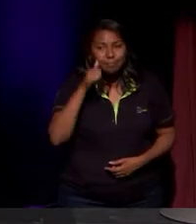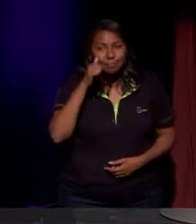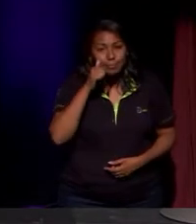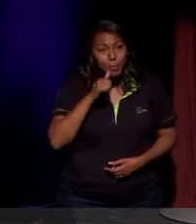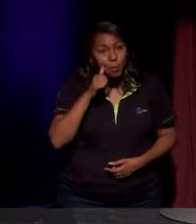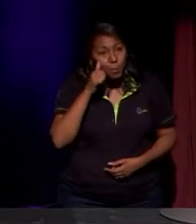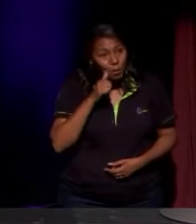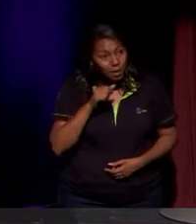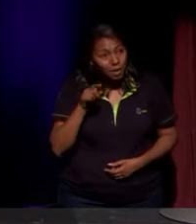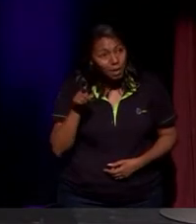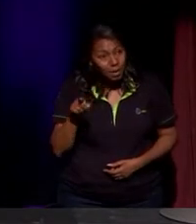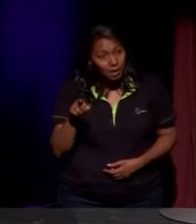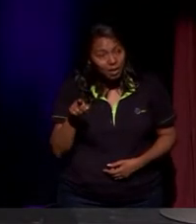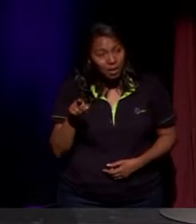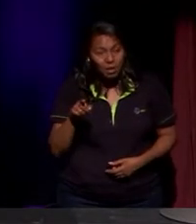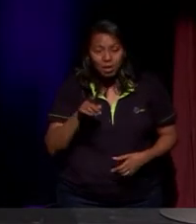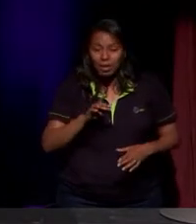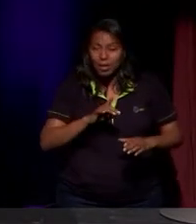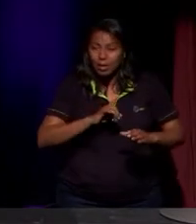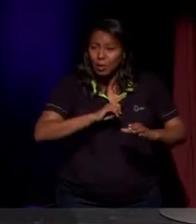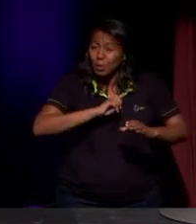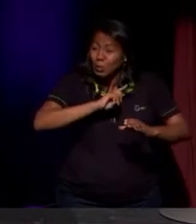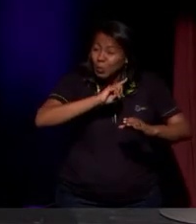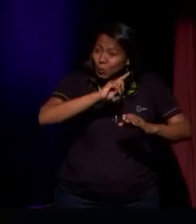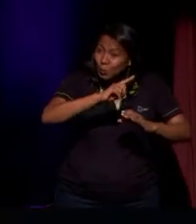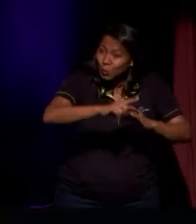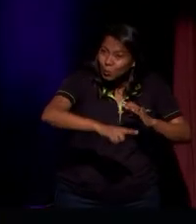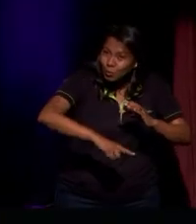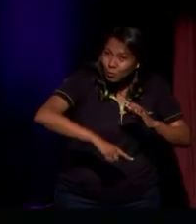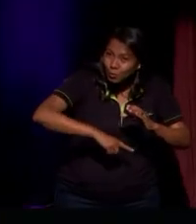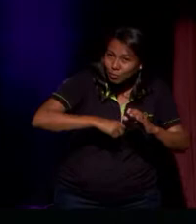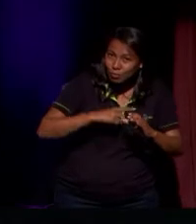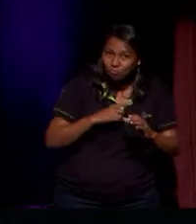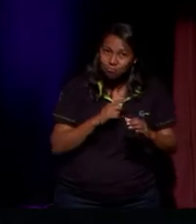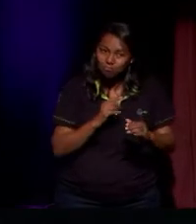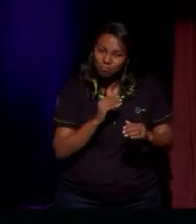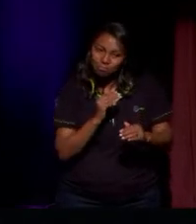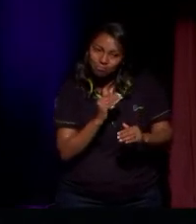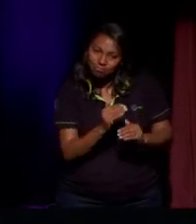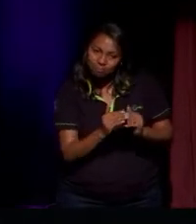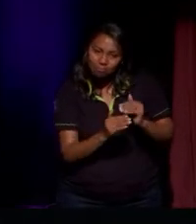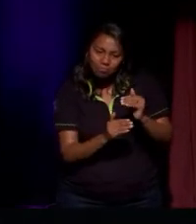we are in the whole world walking, I see it as a great setback,